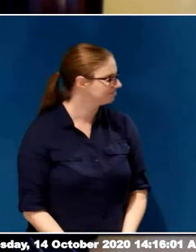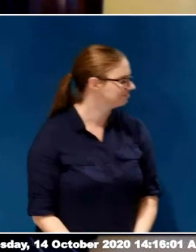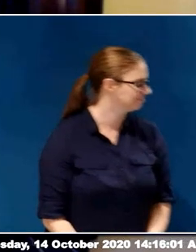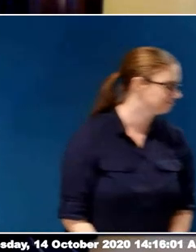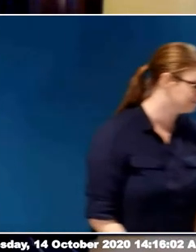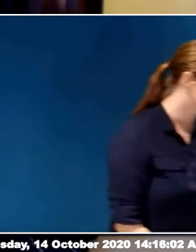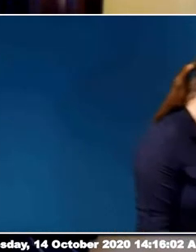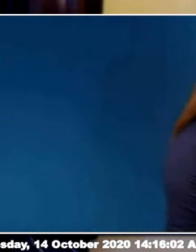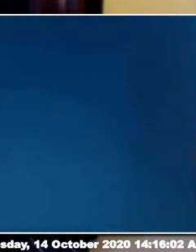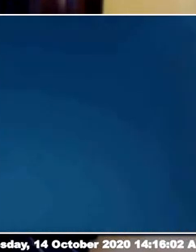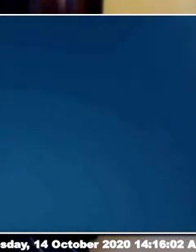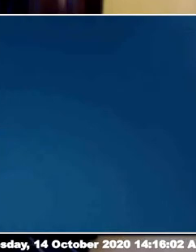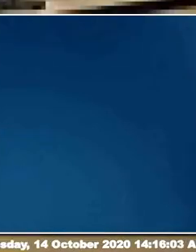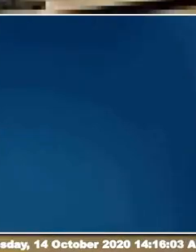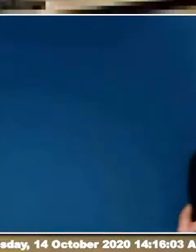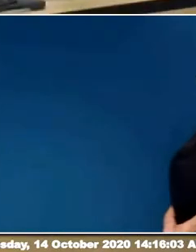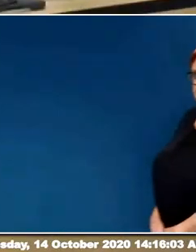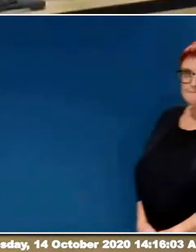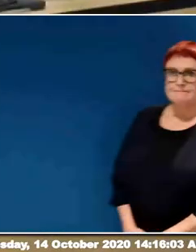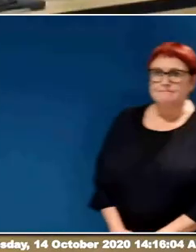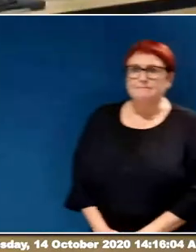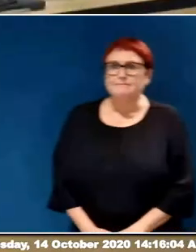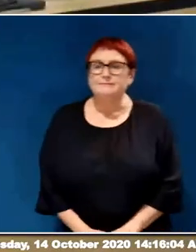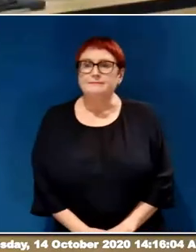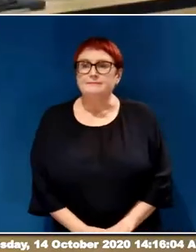accreditation and professional learning.